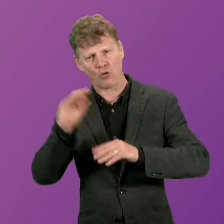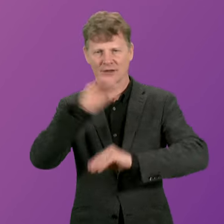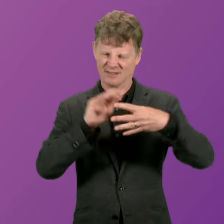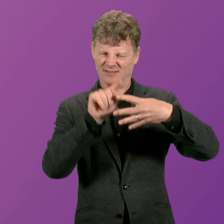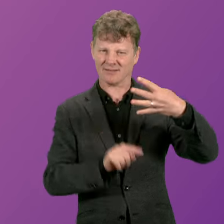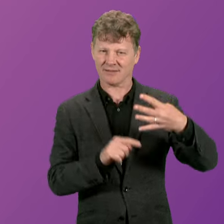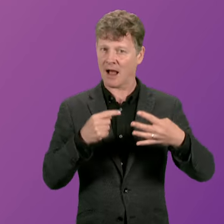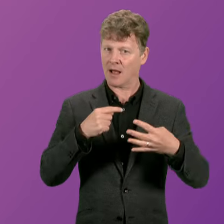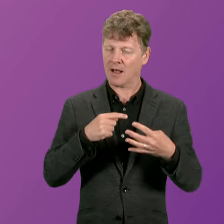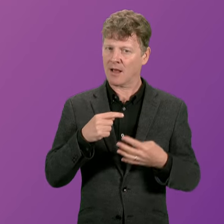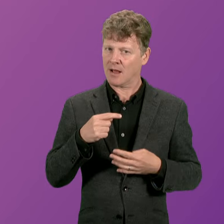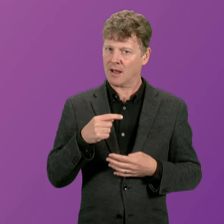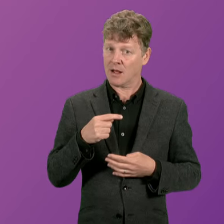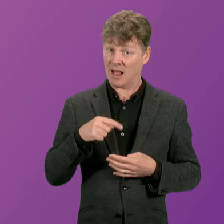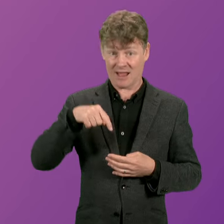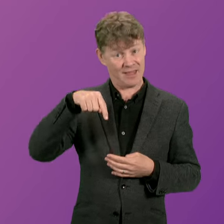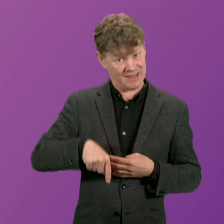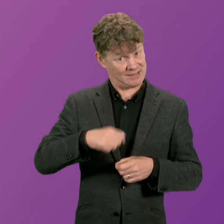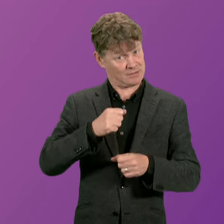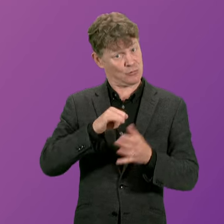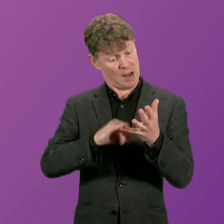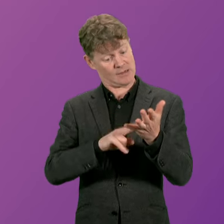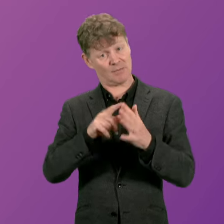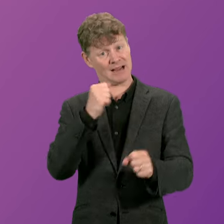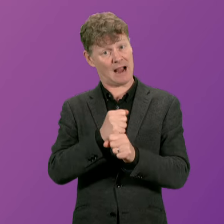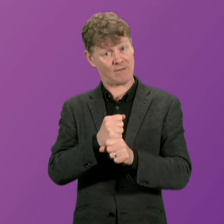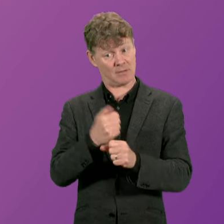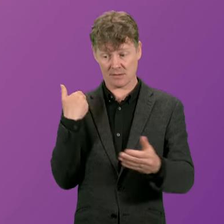during the lifetime of this Government, Scotland has developed a position of